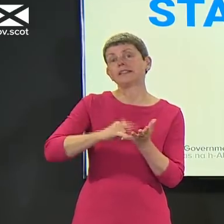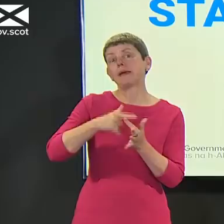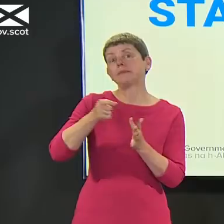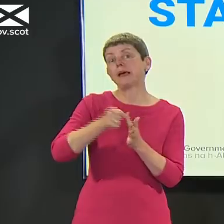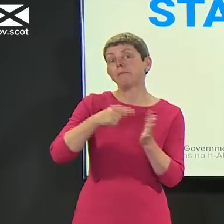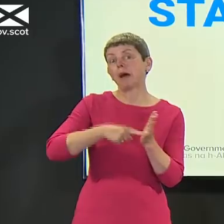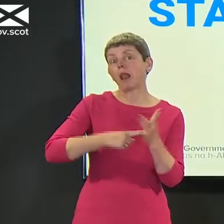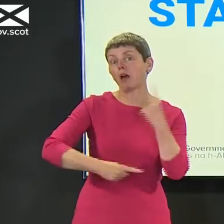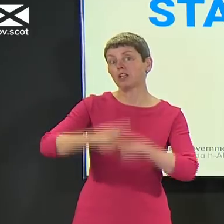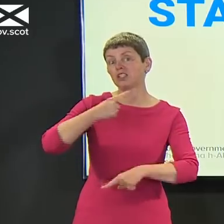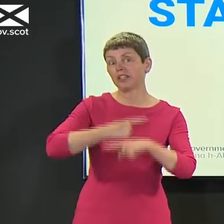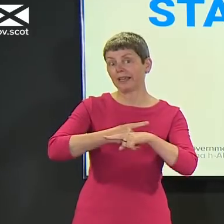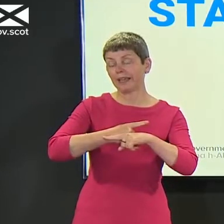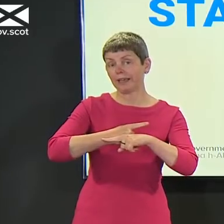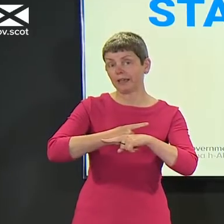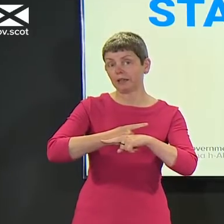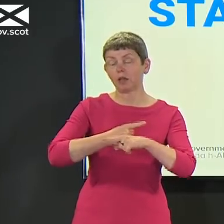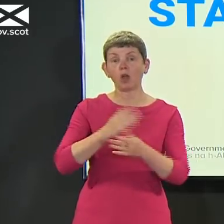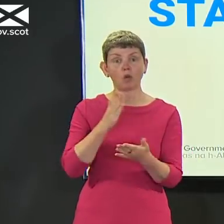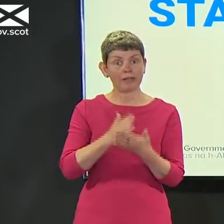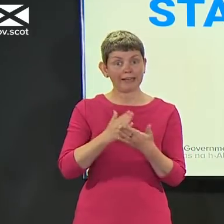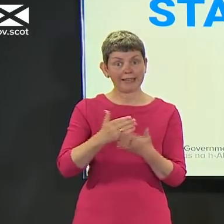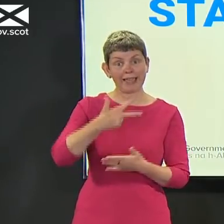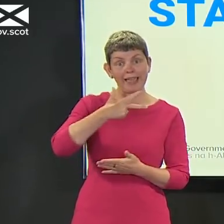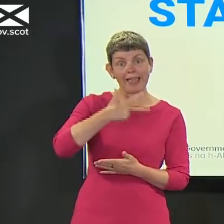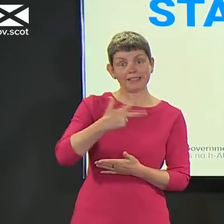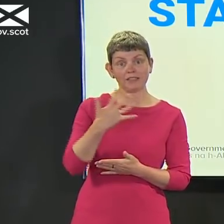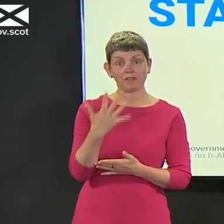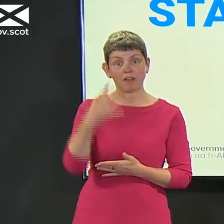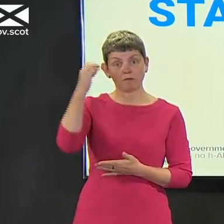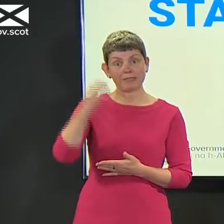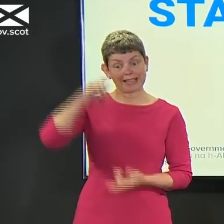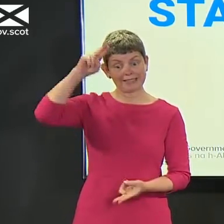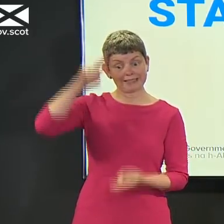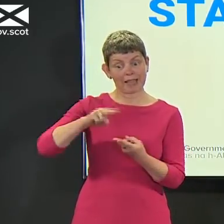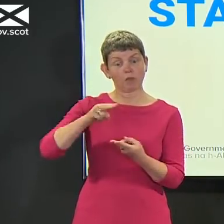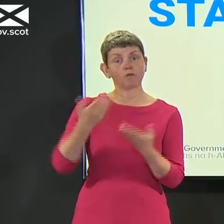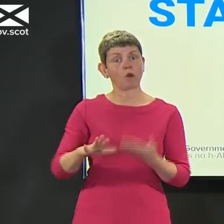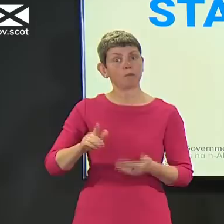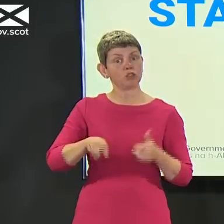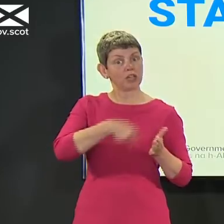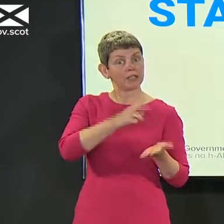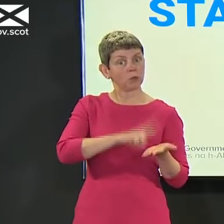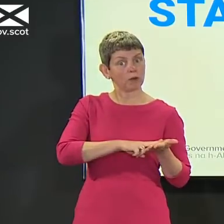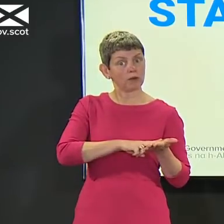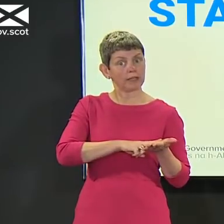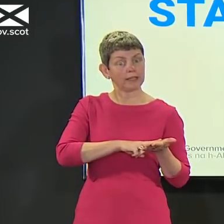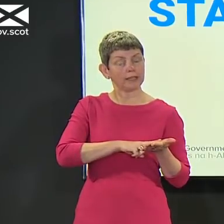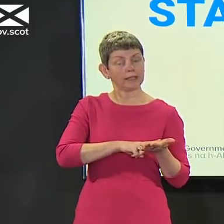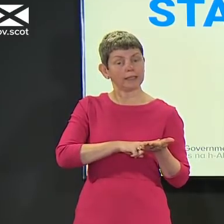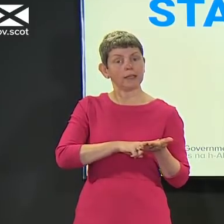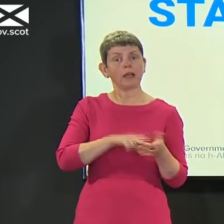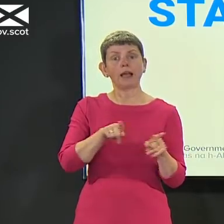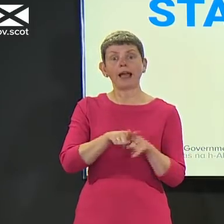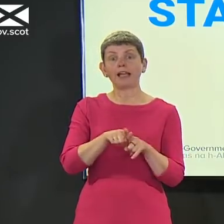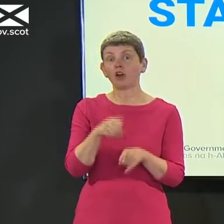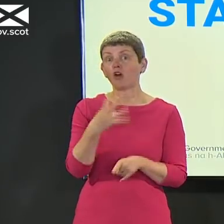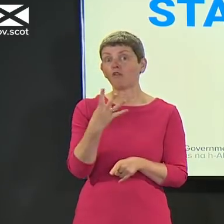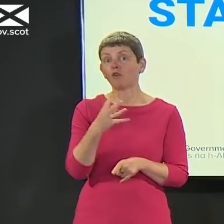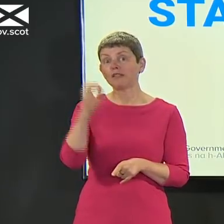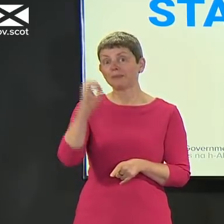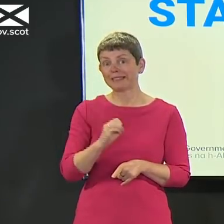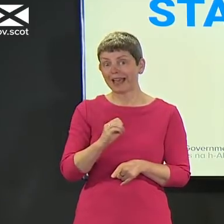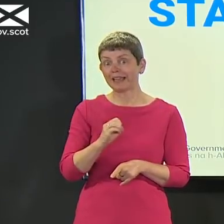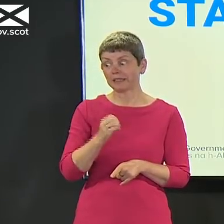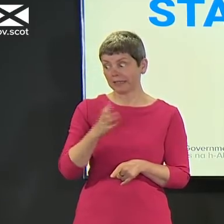a decline of more than 85 since early January and a fall of well over 40 just in the past two weeks